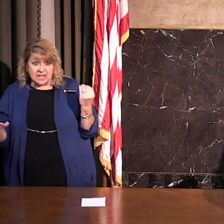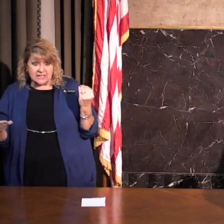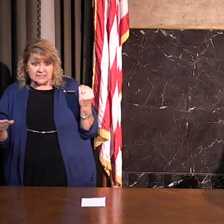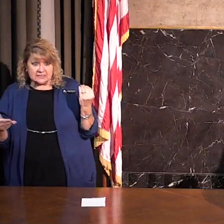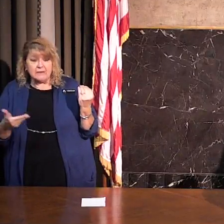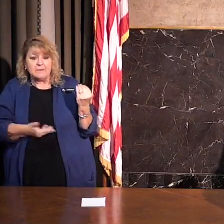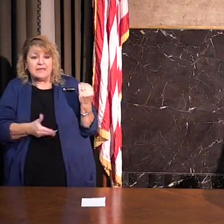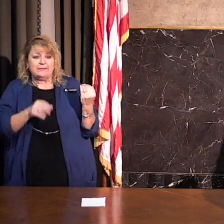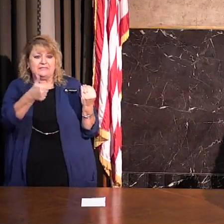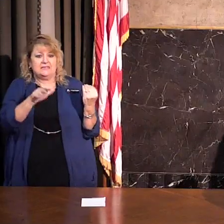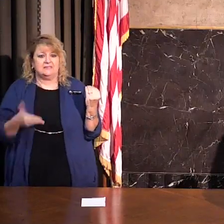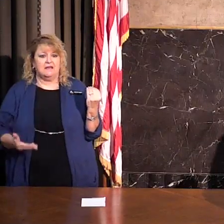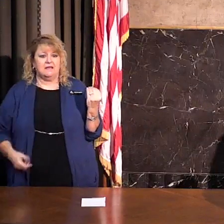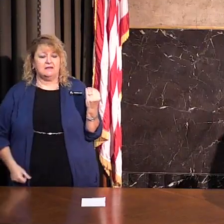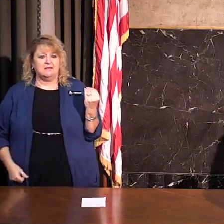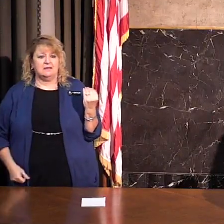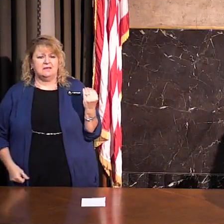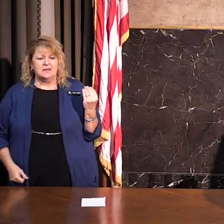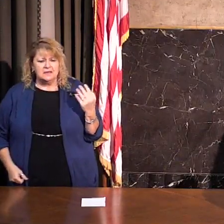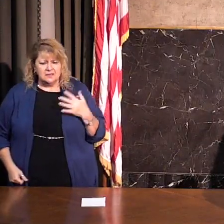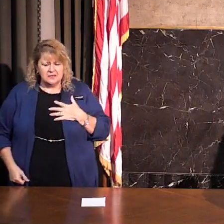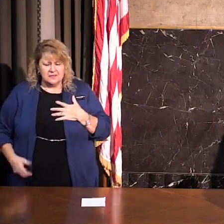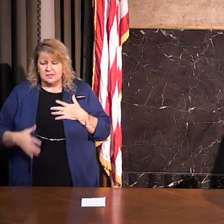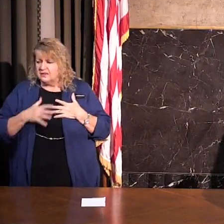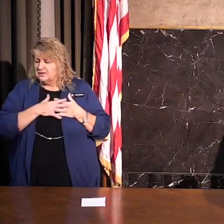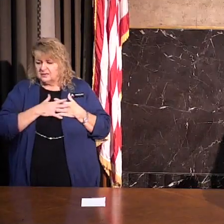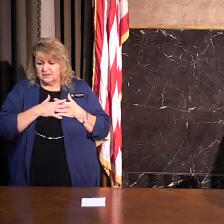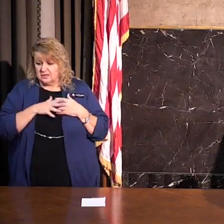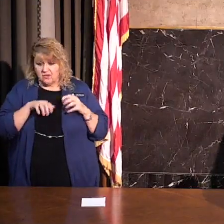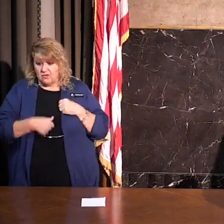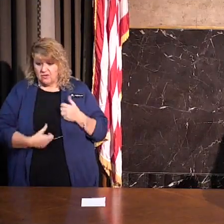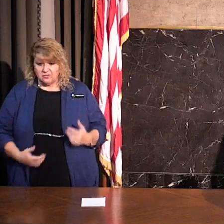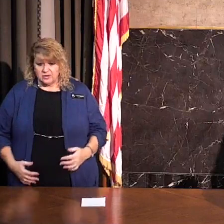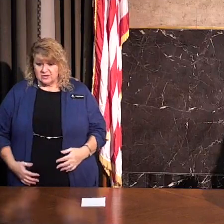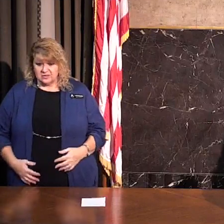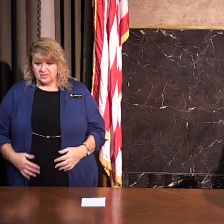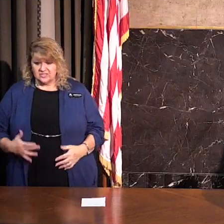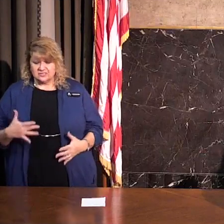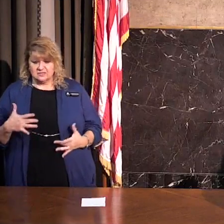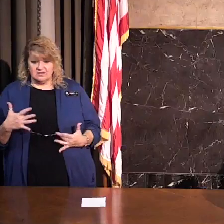in this past surge. It really